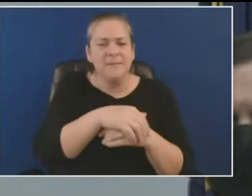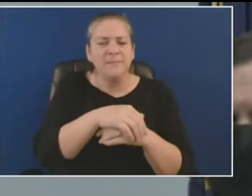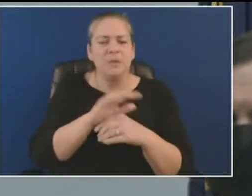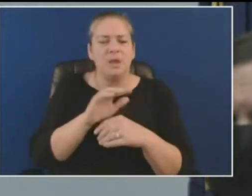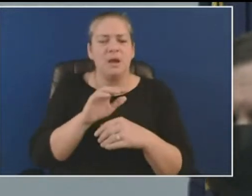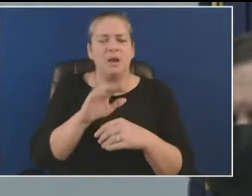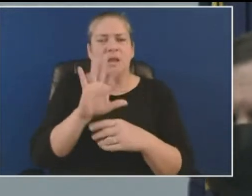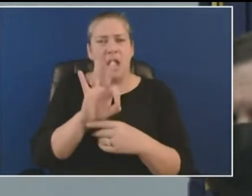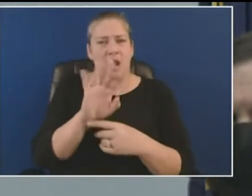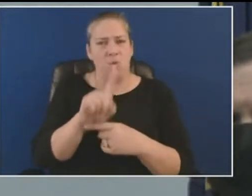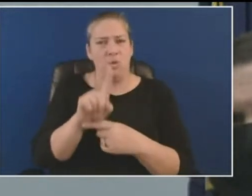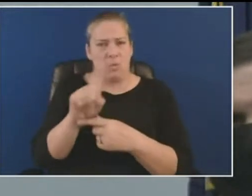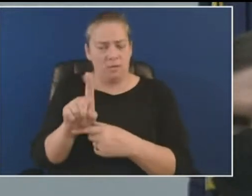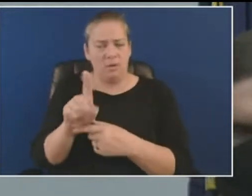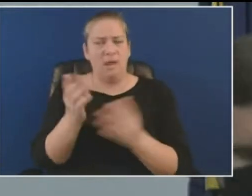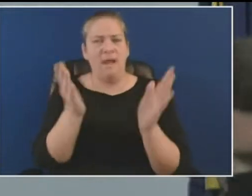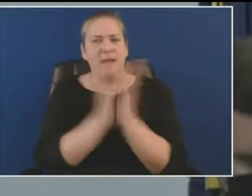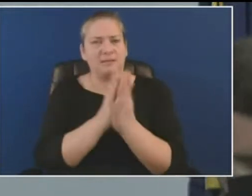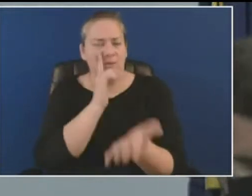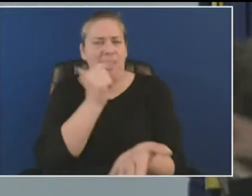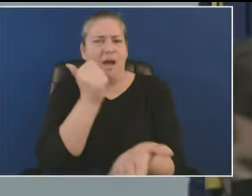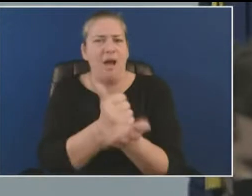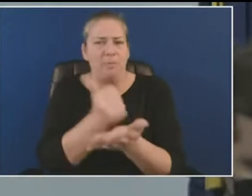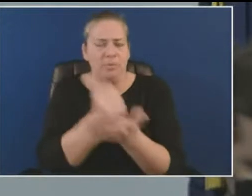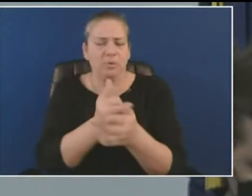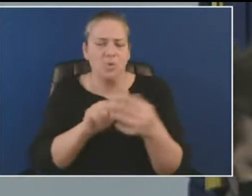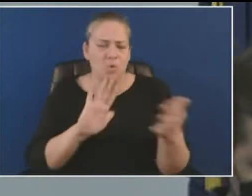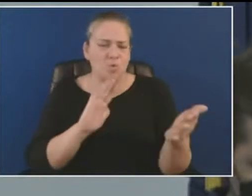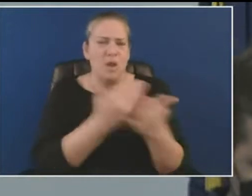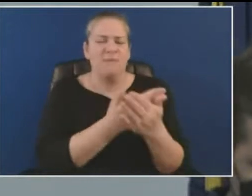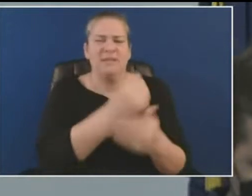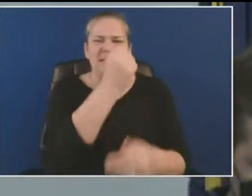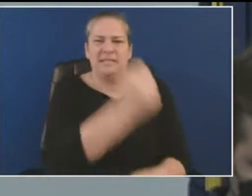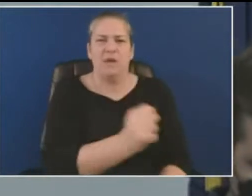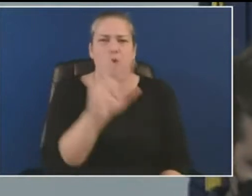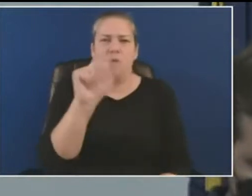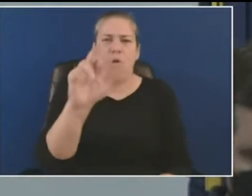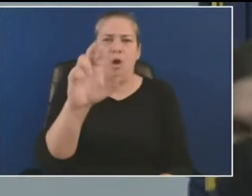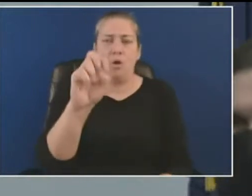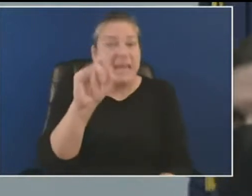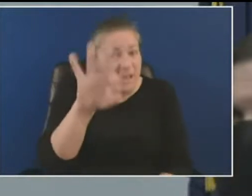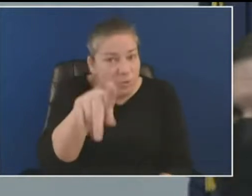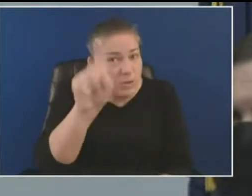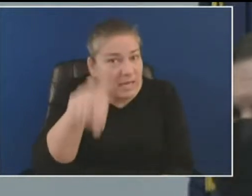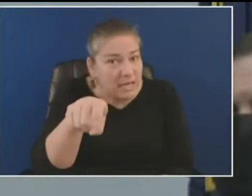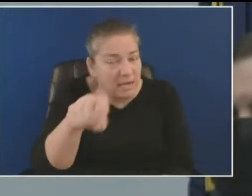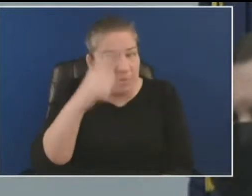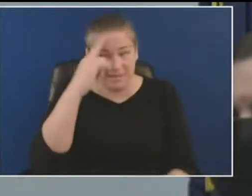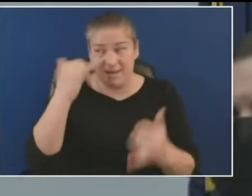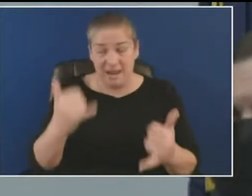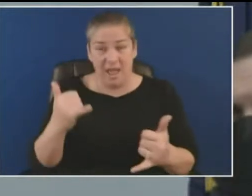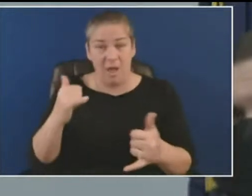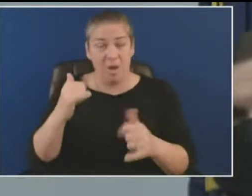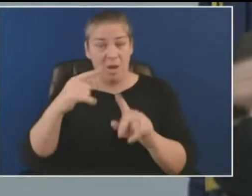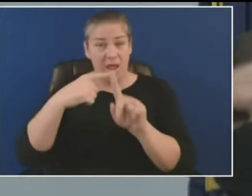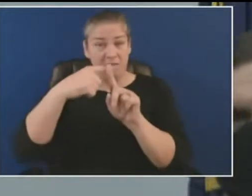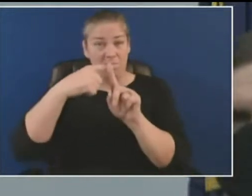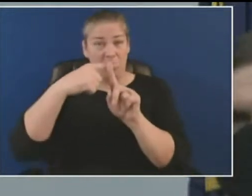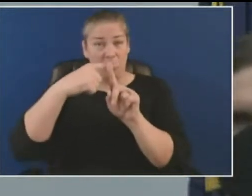getting to South Warren if you need to get there because it is getting colder. Light is about to give up on us and